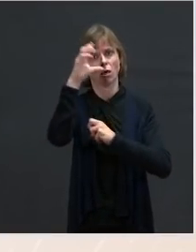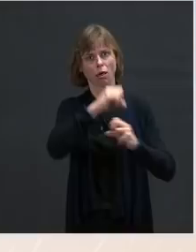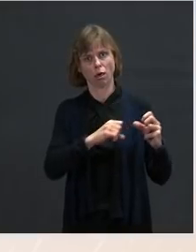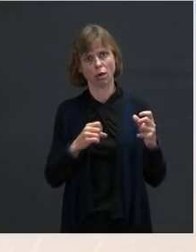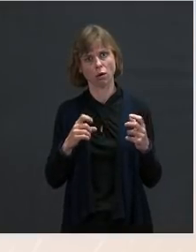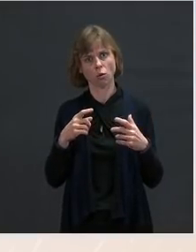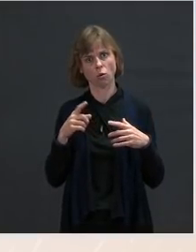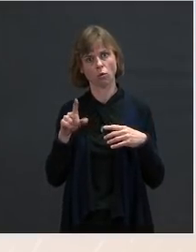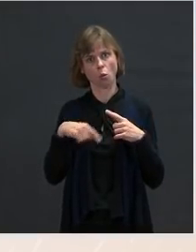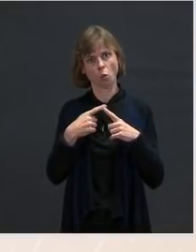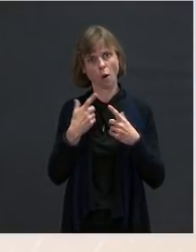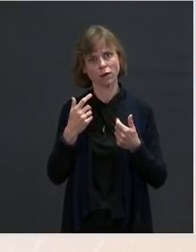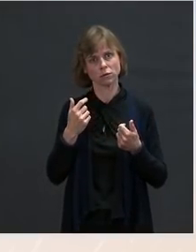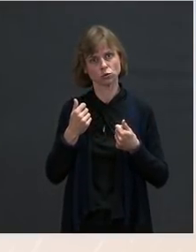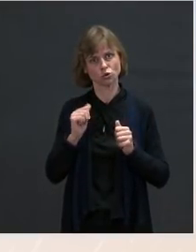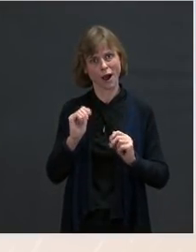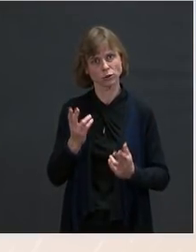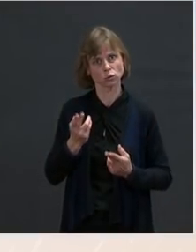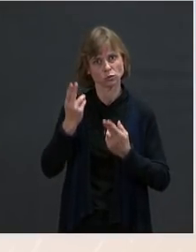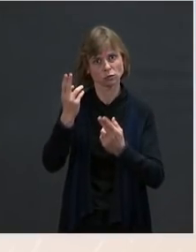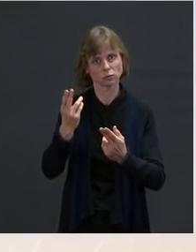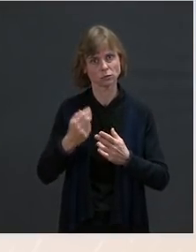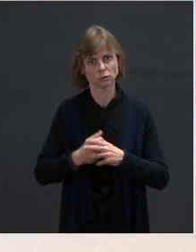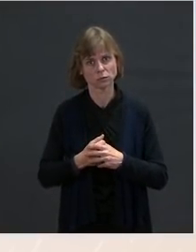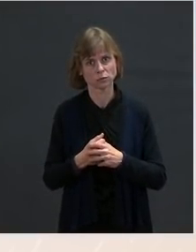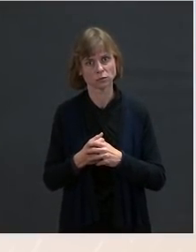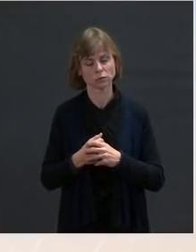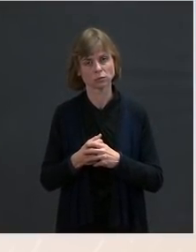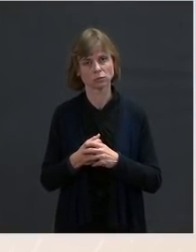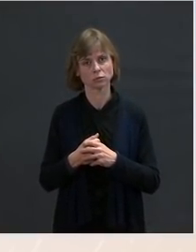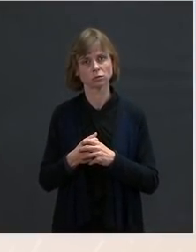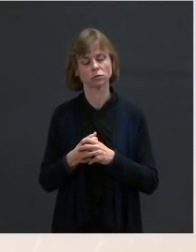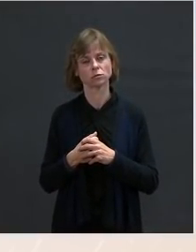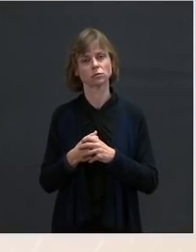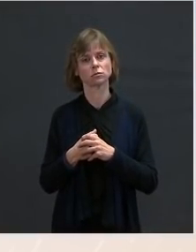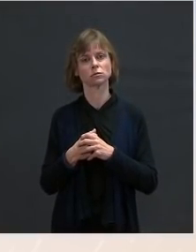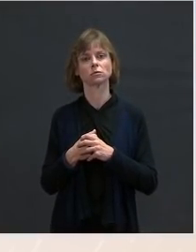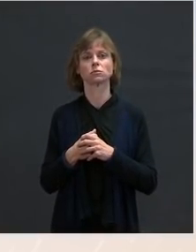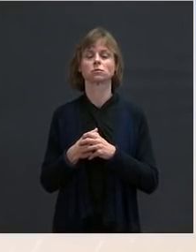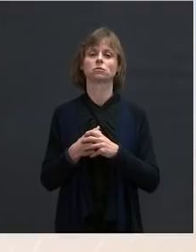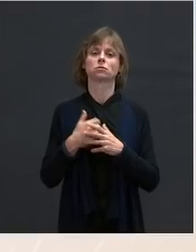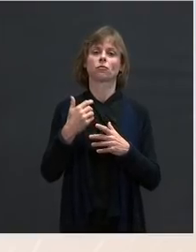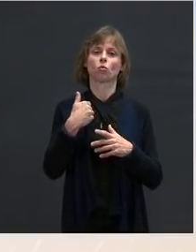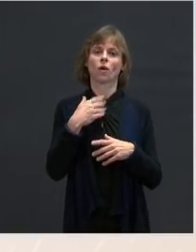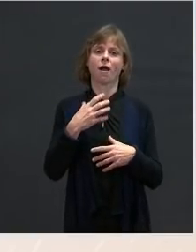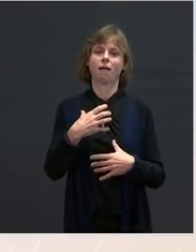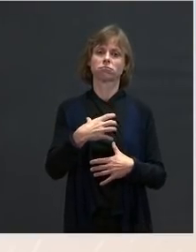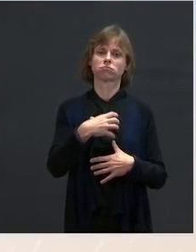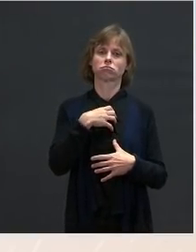The Press: Okay. In opposing Neera Tanden, Republicans and at least one Democrat have said they expected more